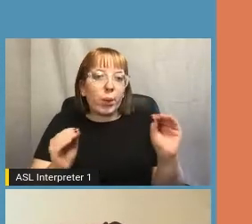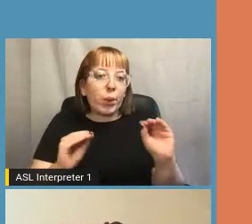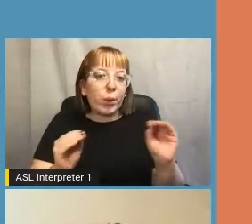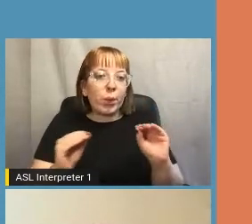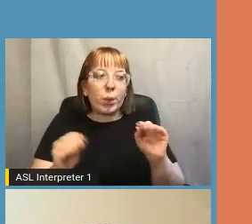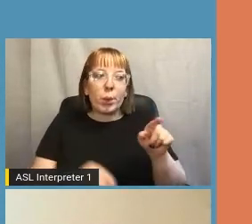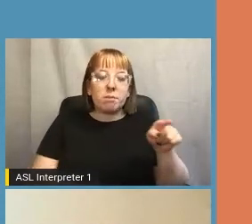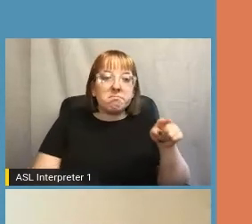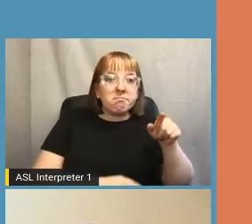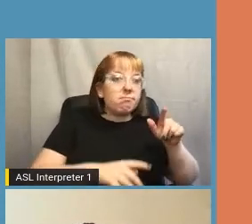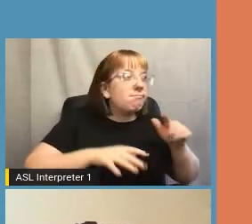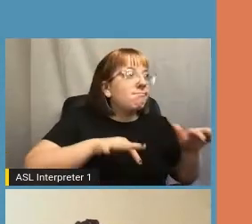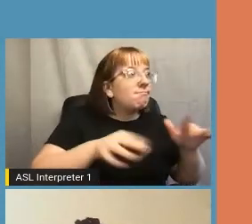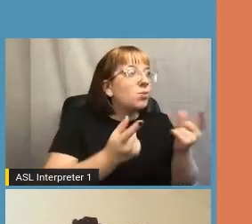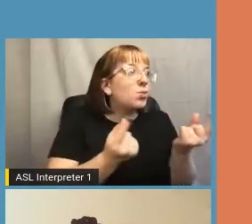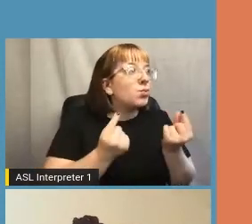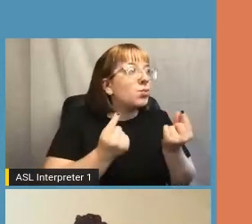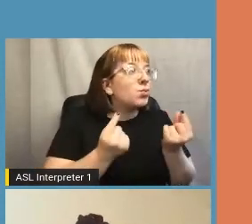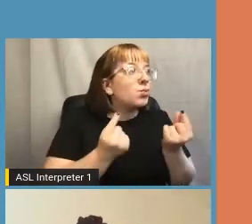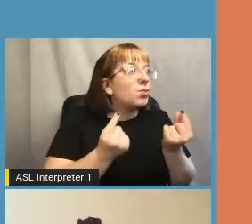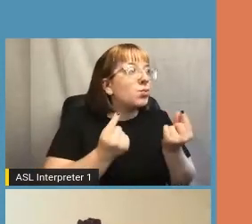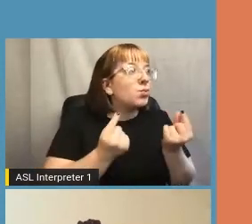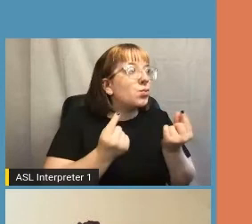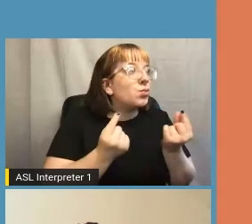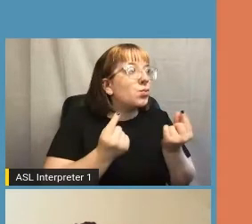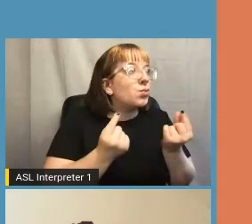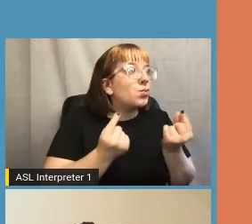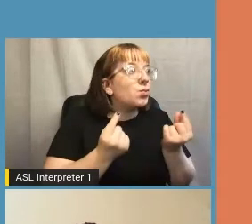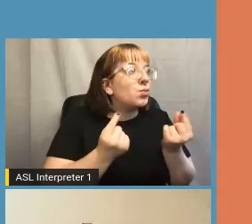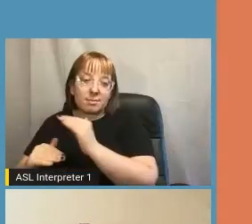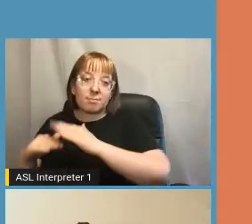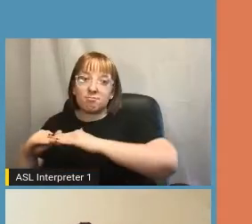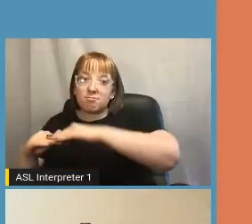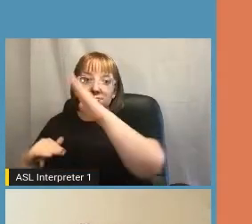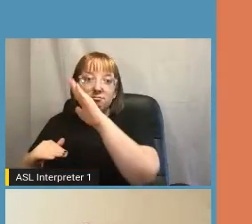and so you can't go over a certain amount or a certain storage capacity for that particular